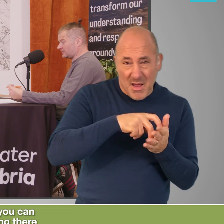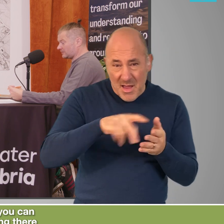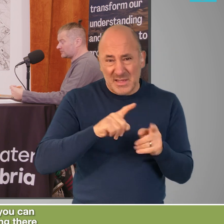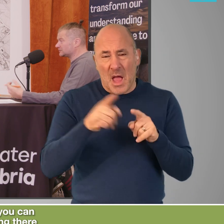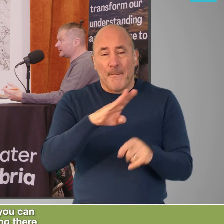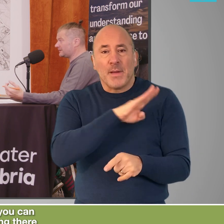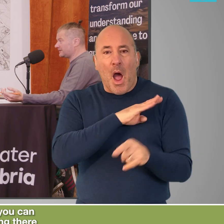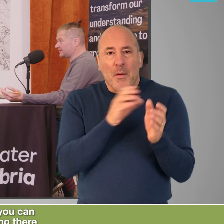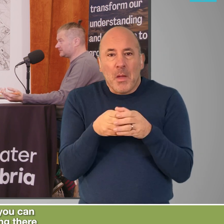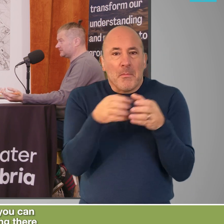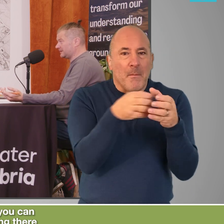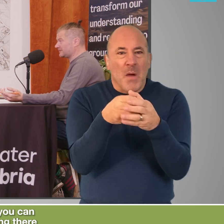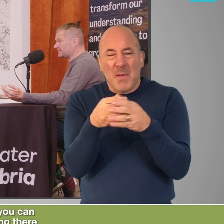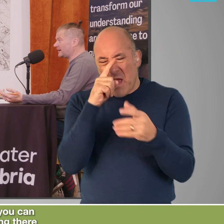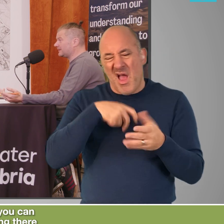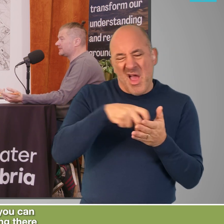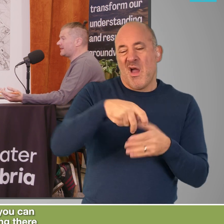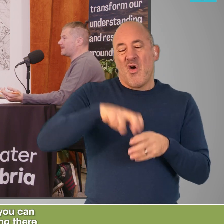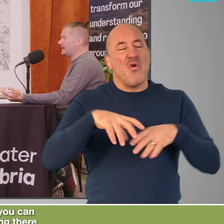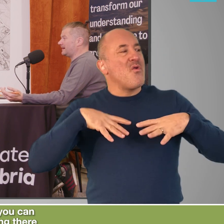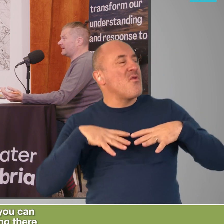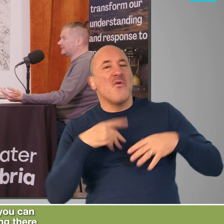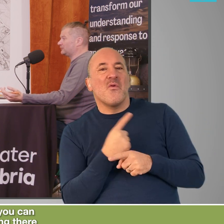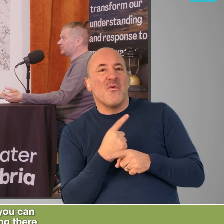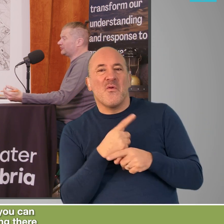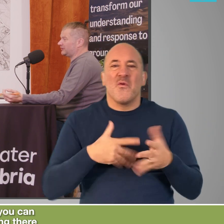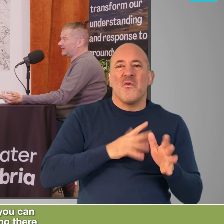So social areas you can sit at and returning there